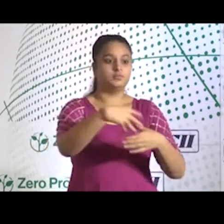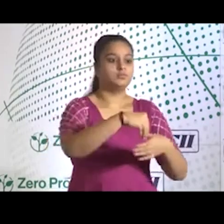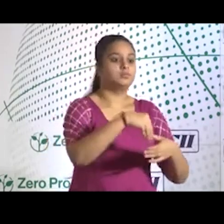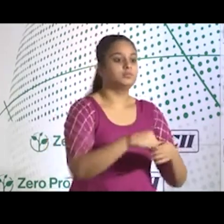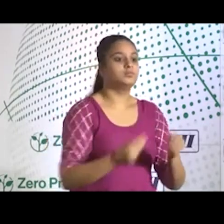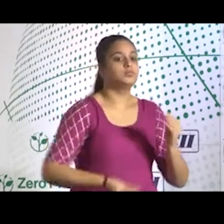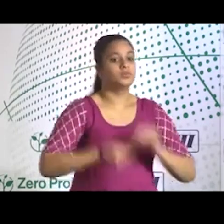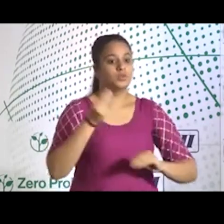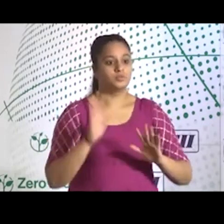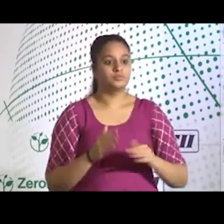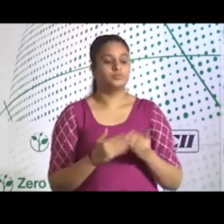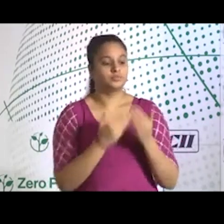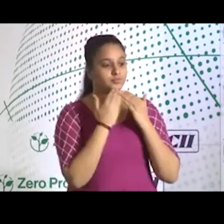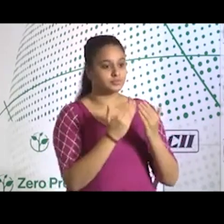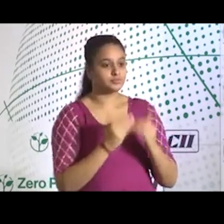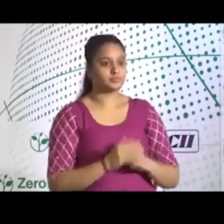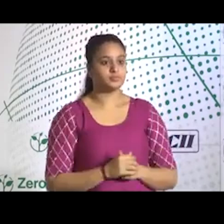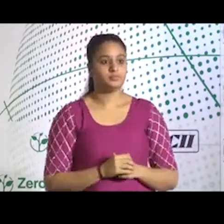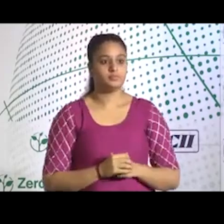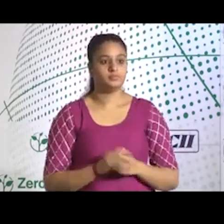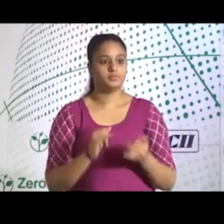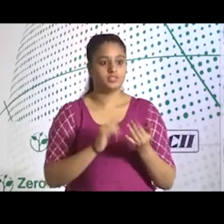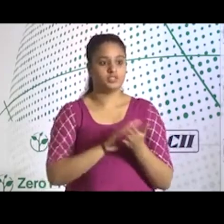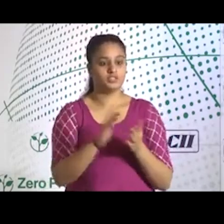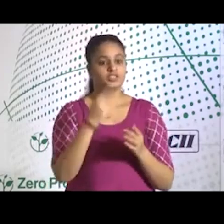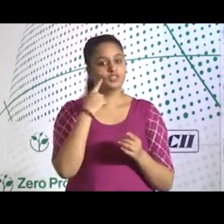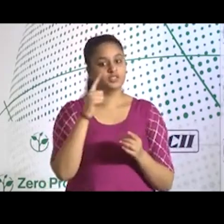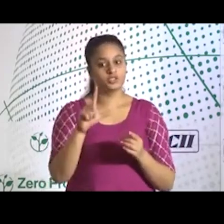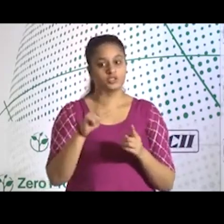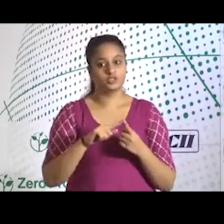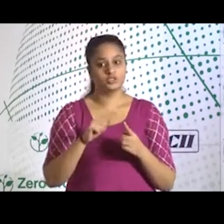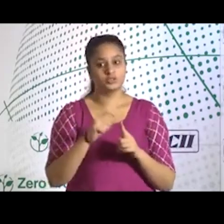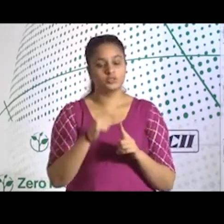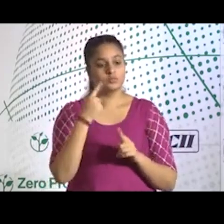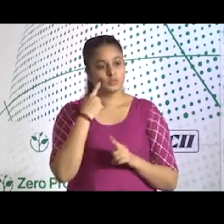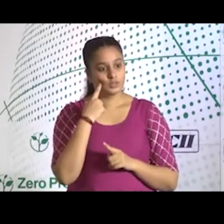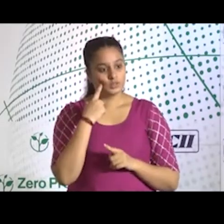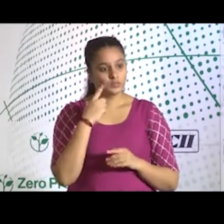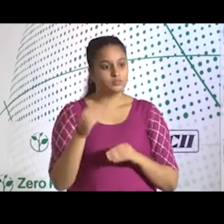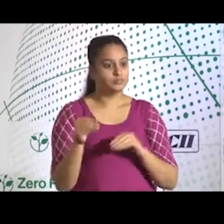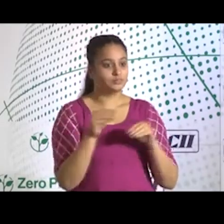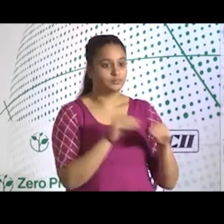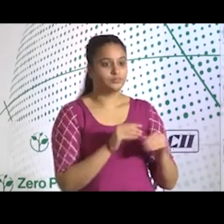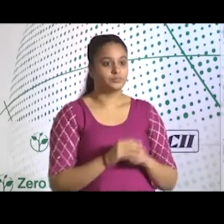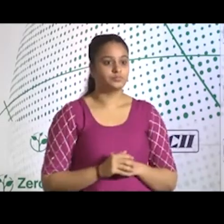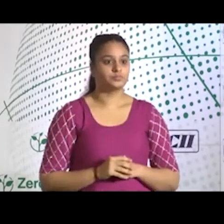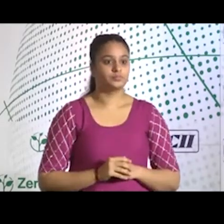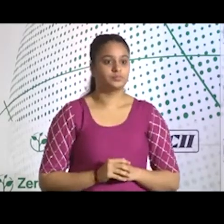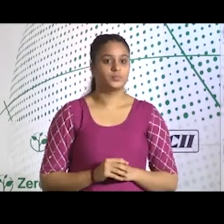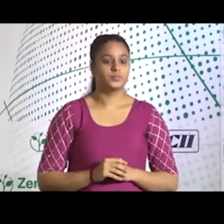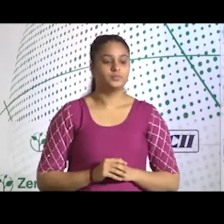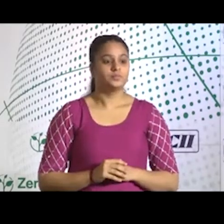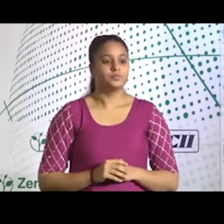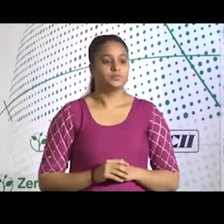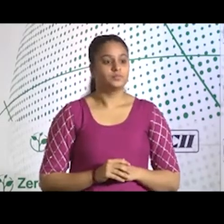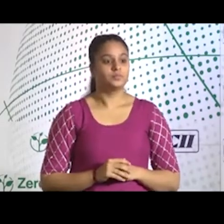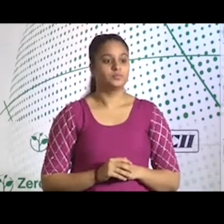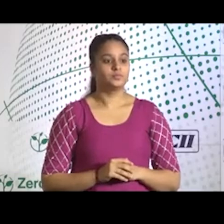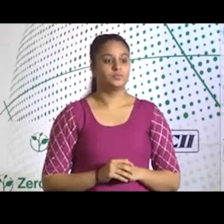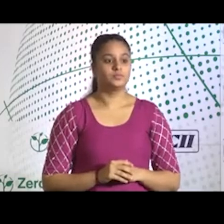Thanks. Thanks robin. Shilpi, if we can move to you,